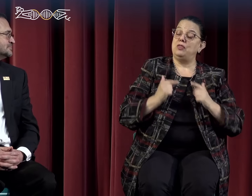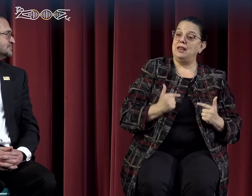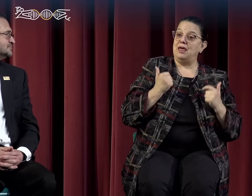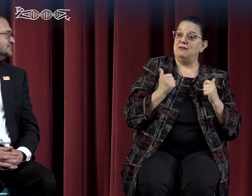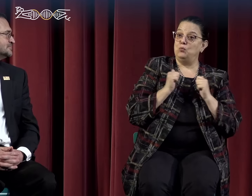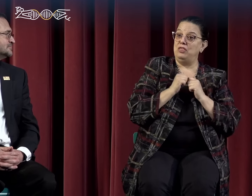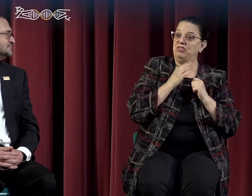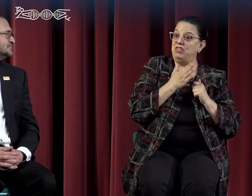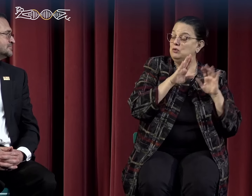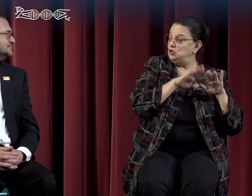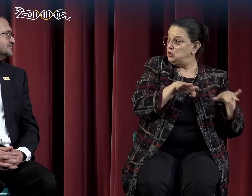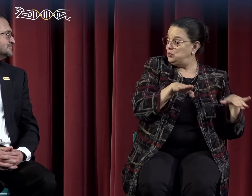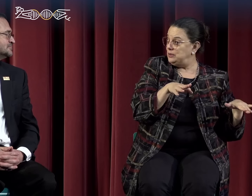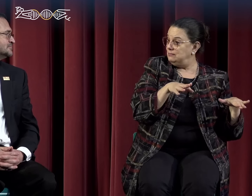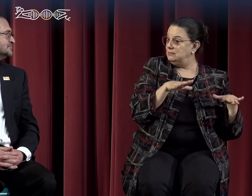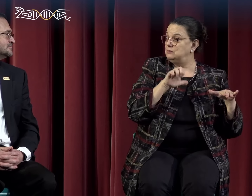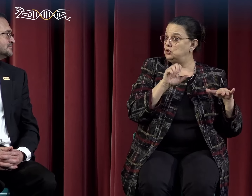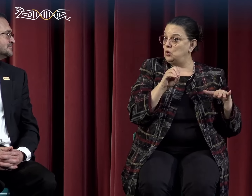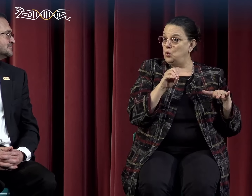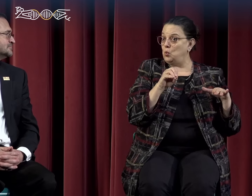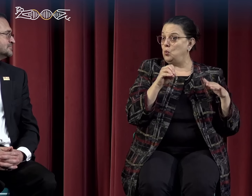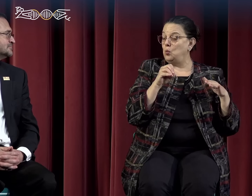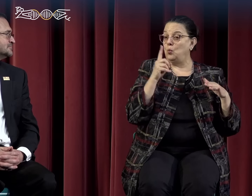to share that good life with their children.